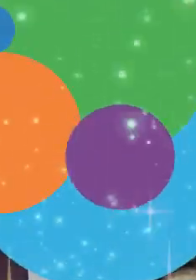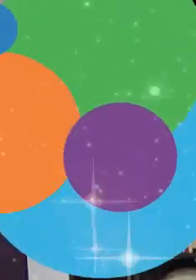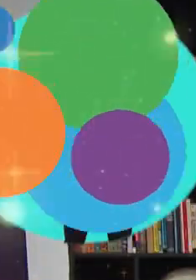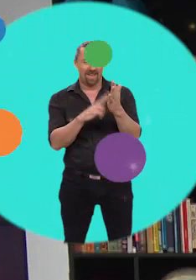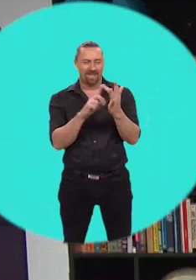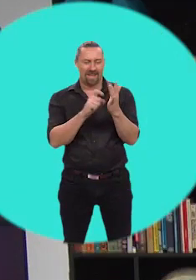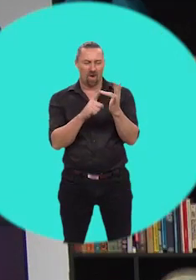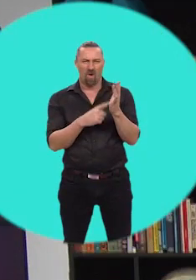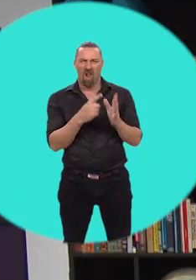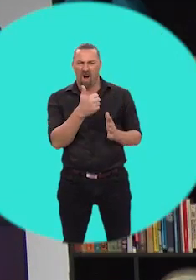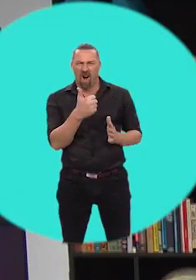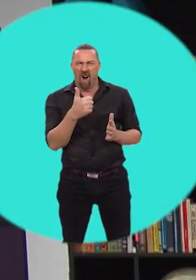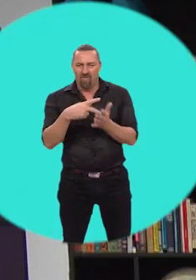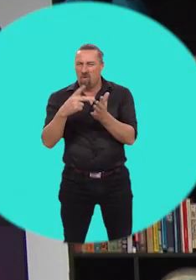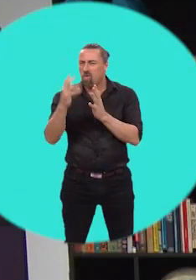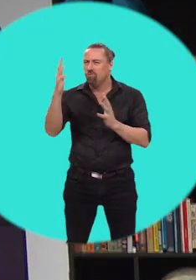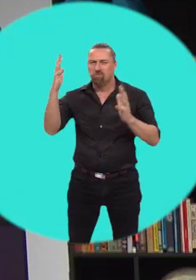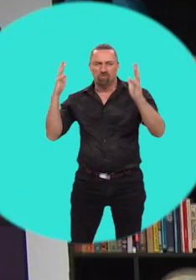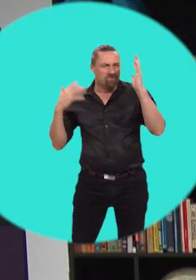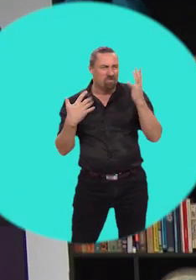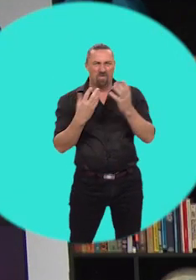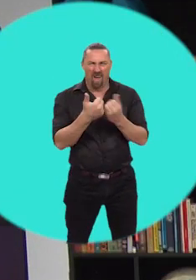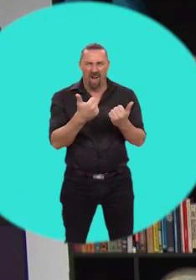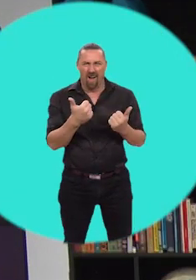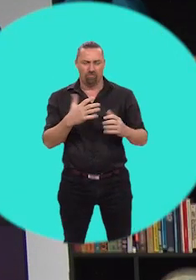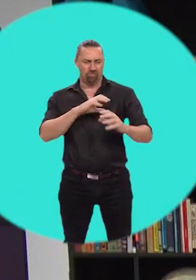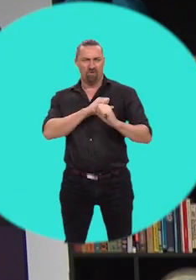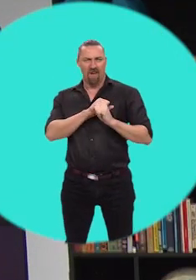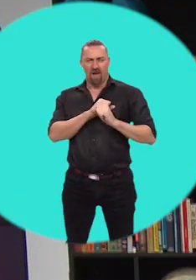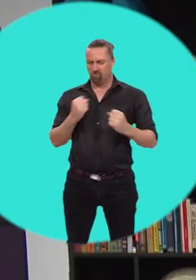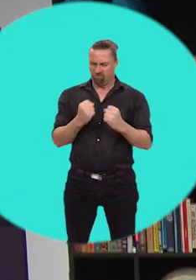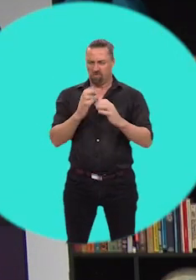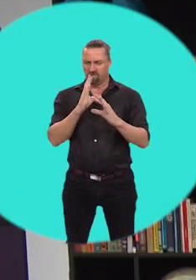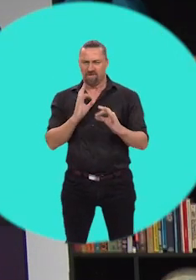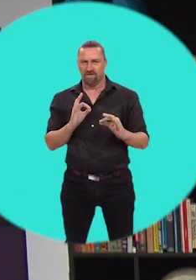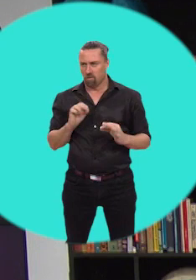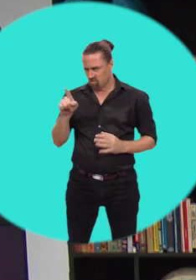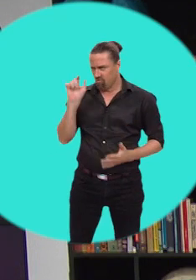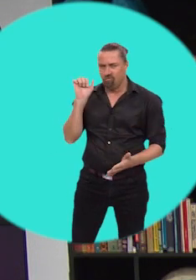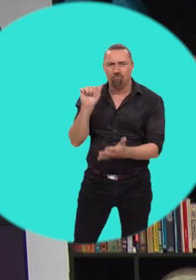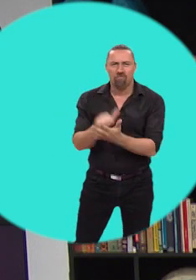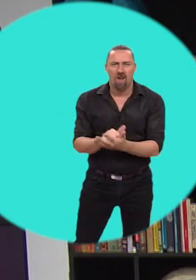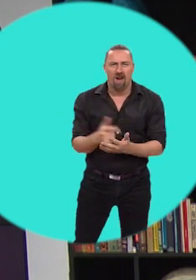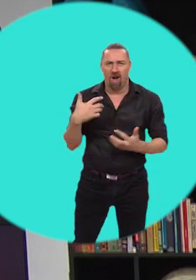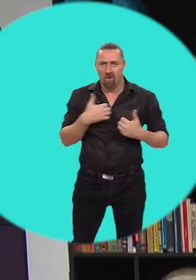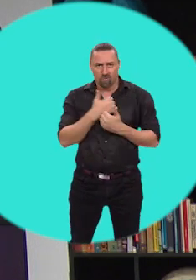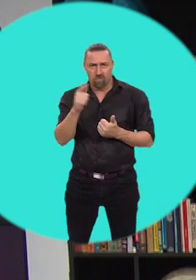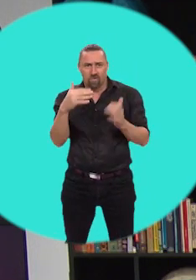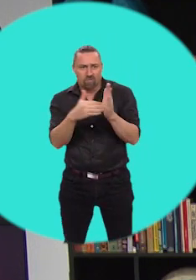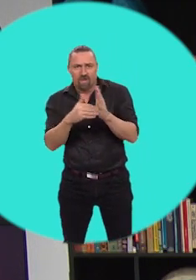Thanks Nicola, great bushwalk. It was fun being strong, brave and peaceful. It sure was and we hope you've enjoyed all the activities and stories we've shared together.